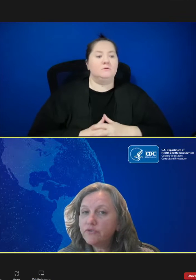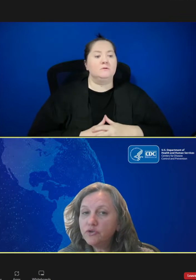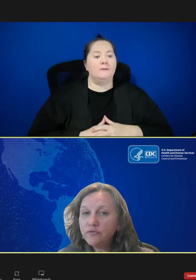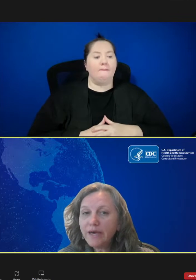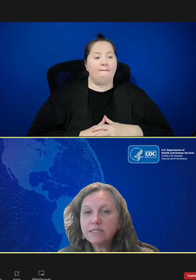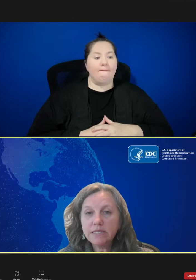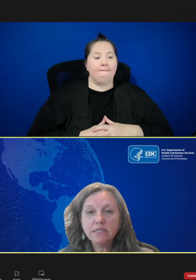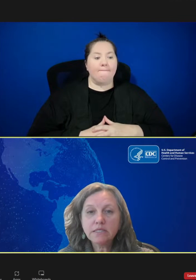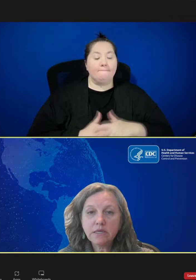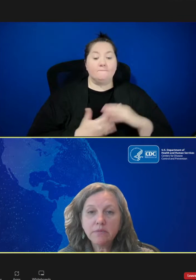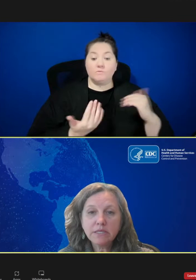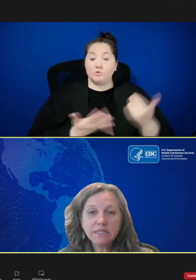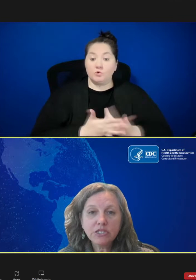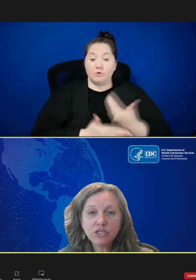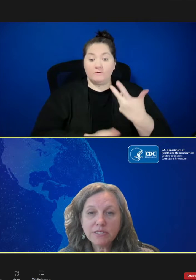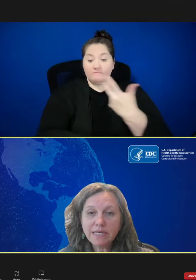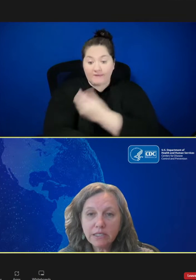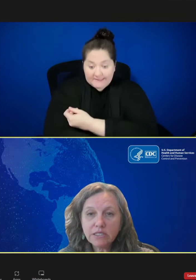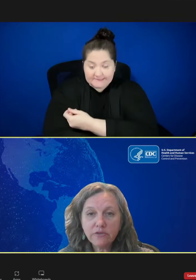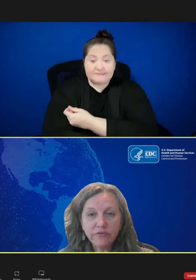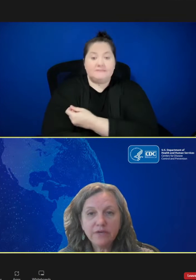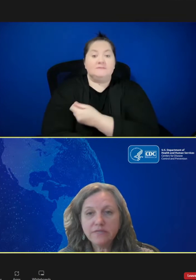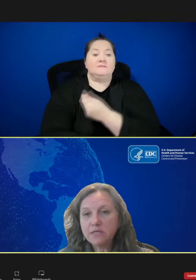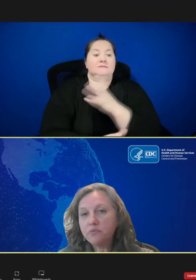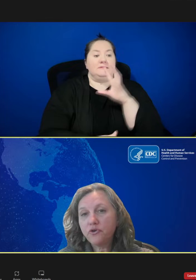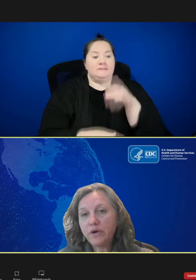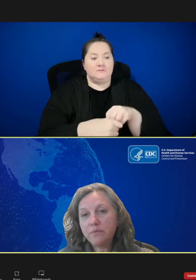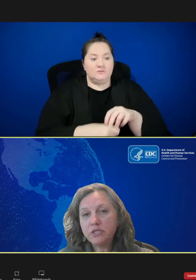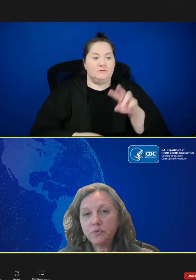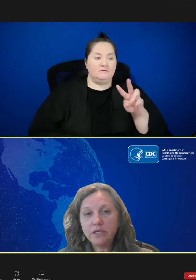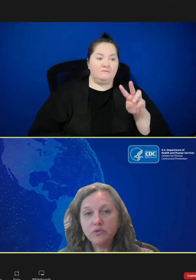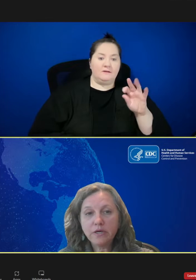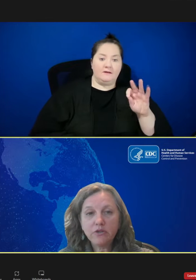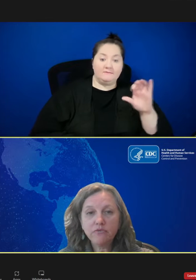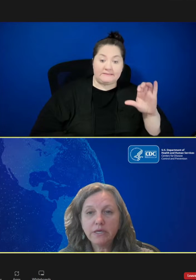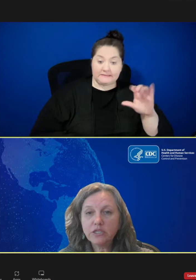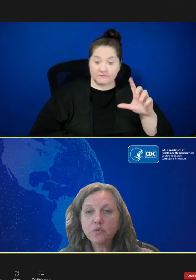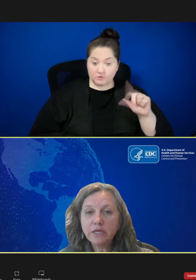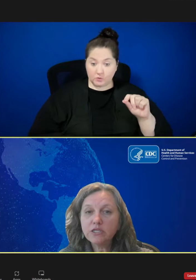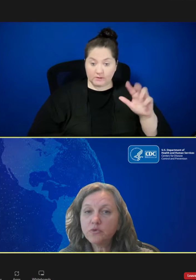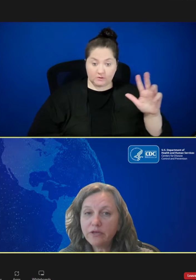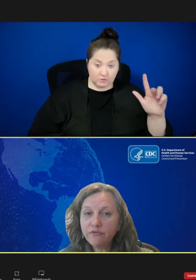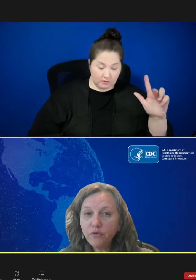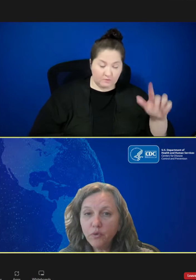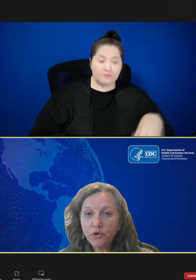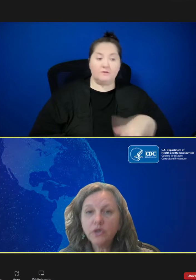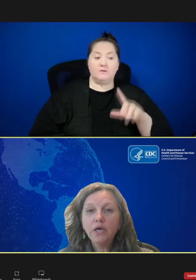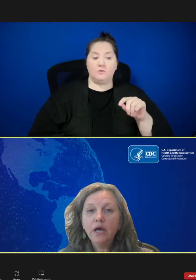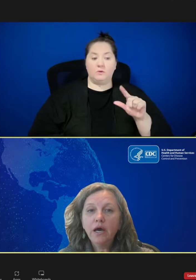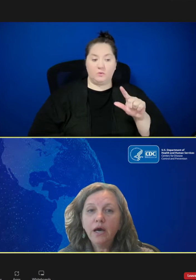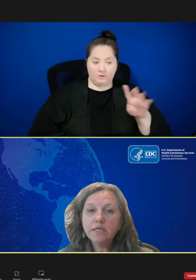new vaccines and immunizations into the VFC program in 2023 and 2024,